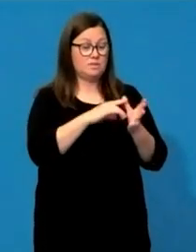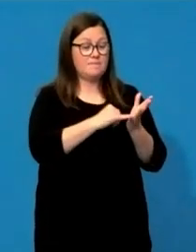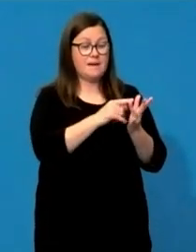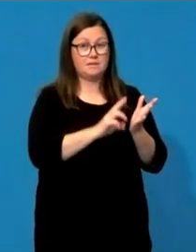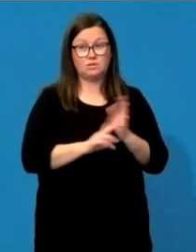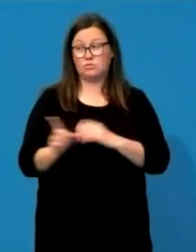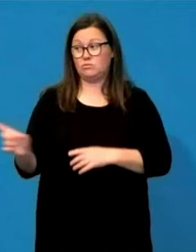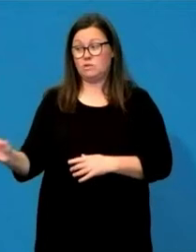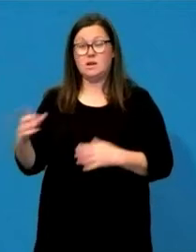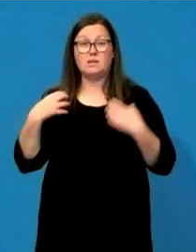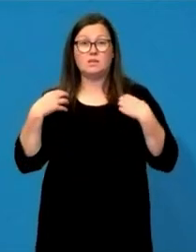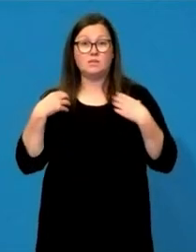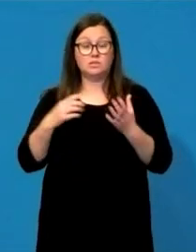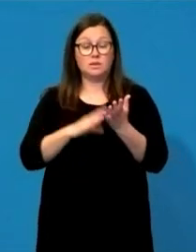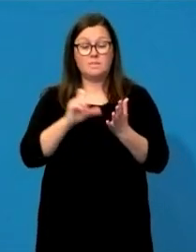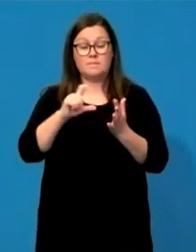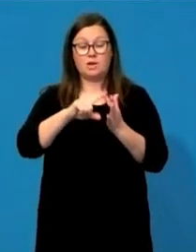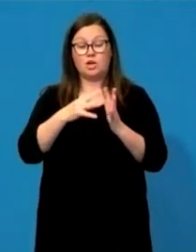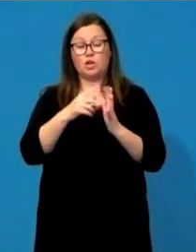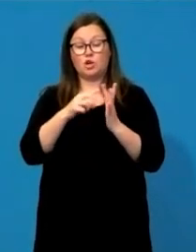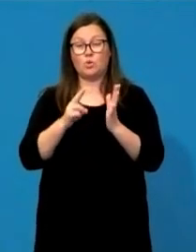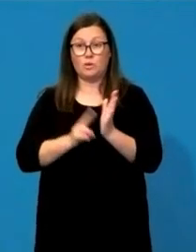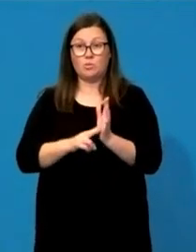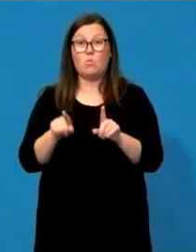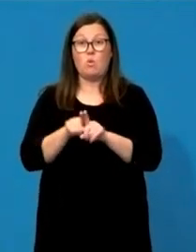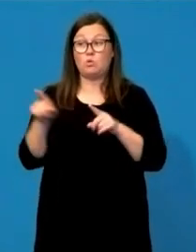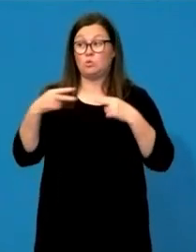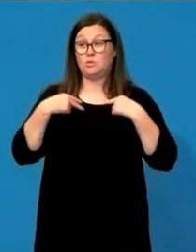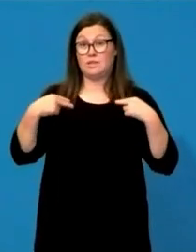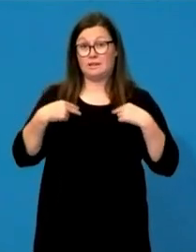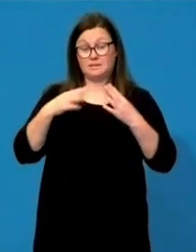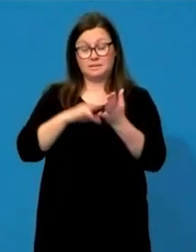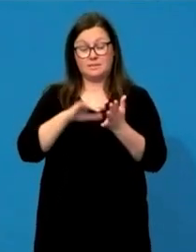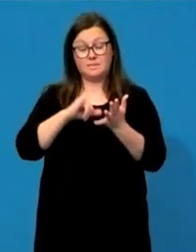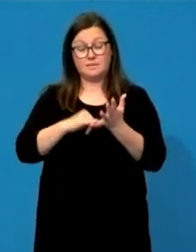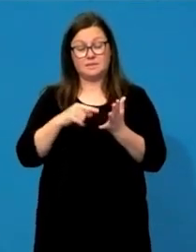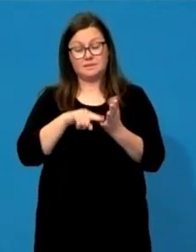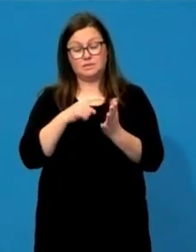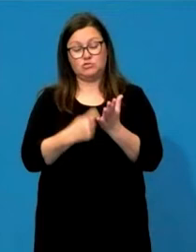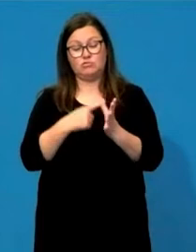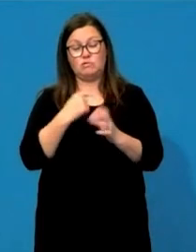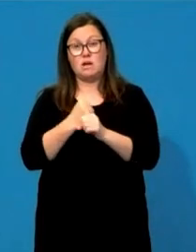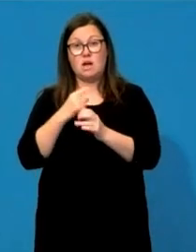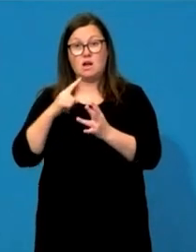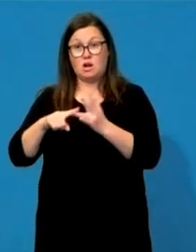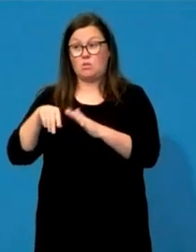And Ms Tarrago, who I will ask you some questions, is also in the Alice Springs